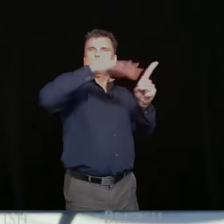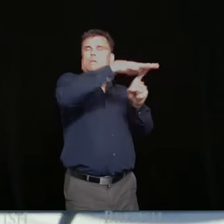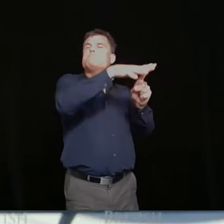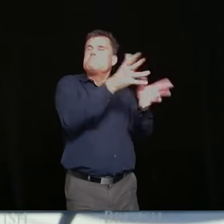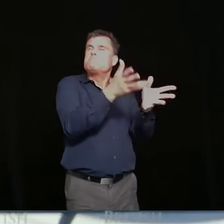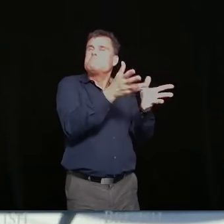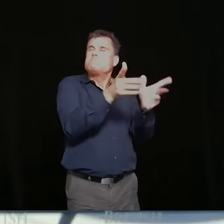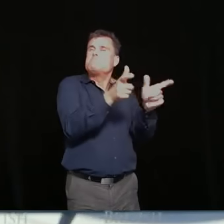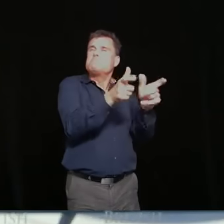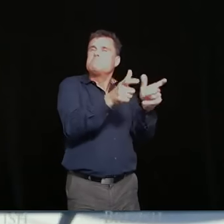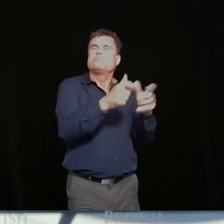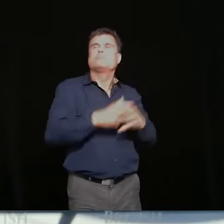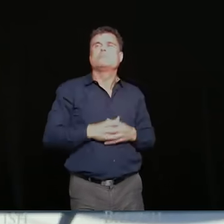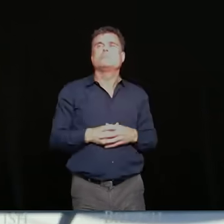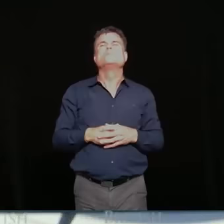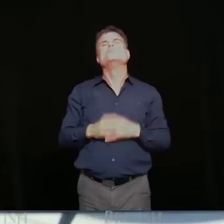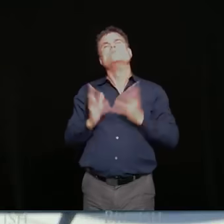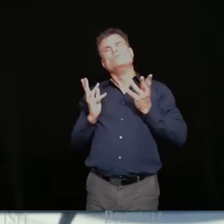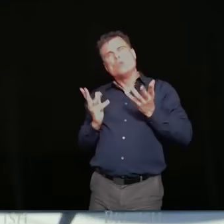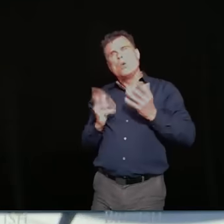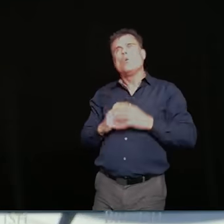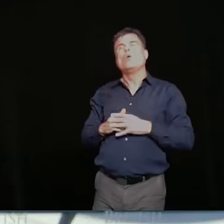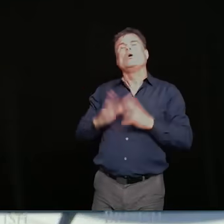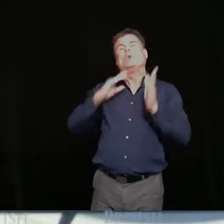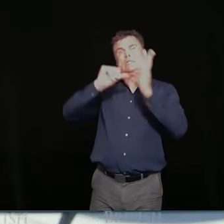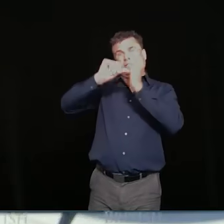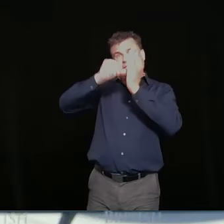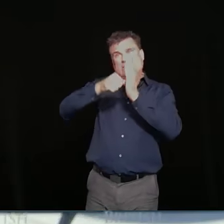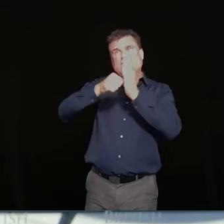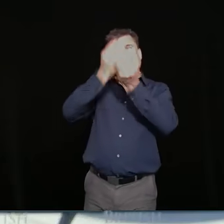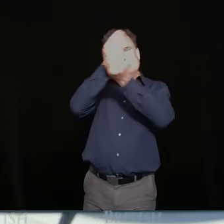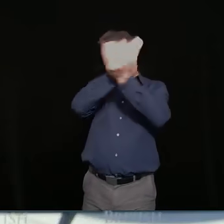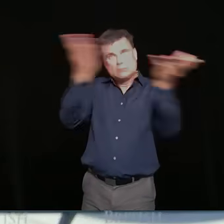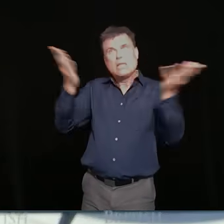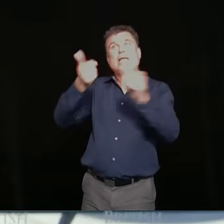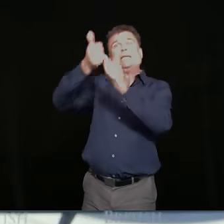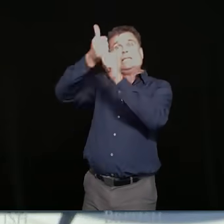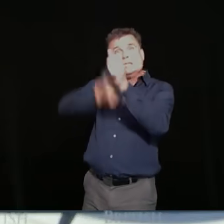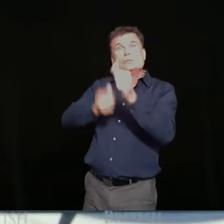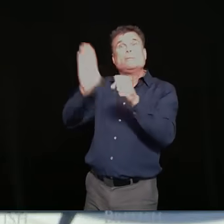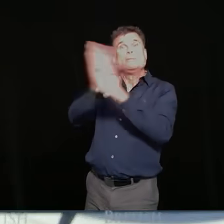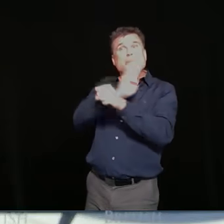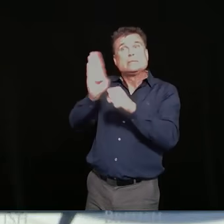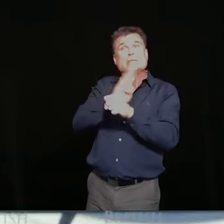We do have provisions in place. Other than that